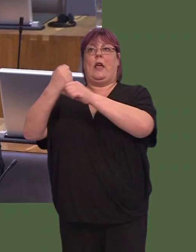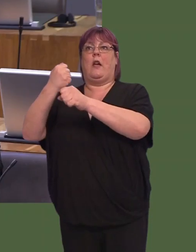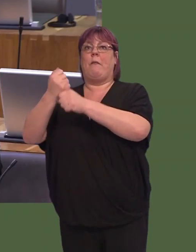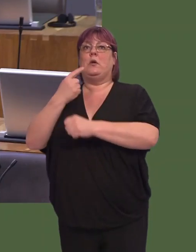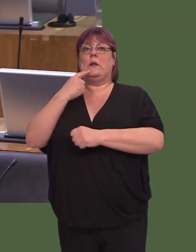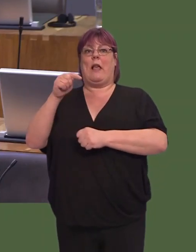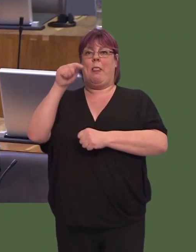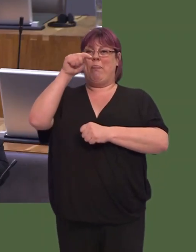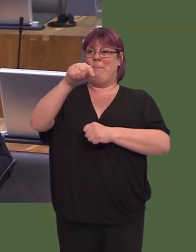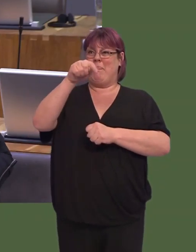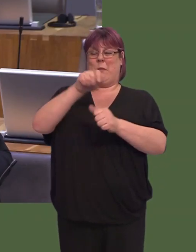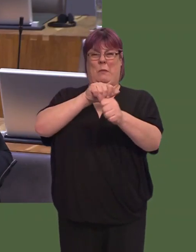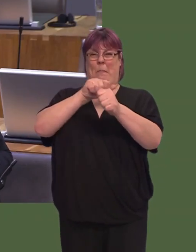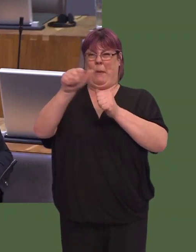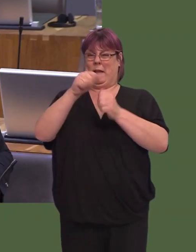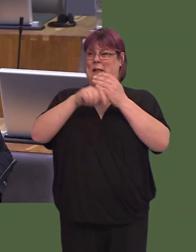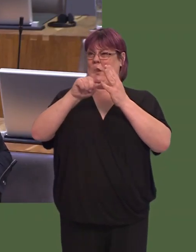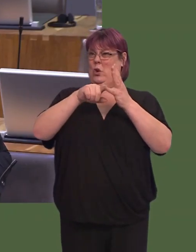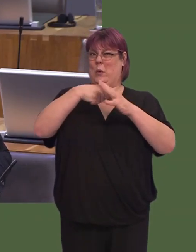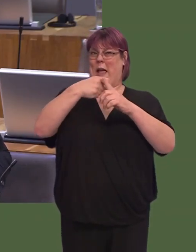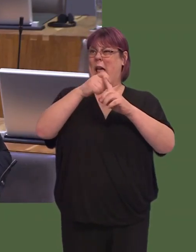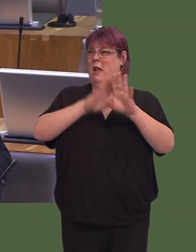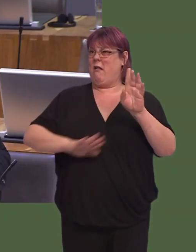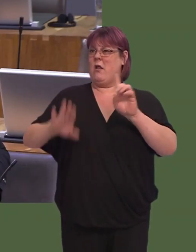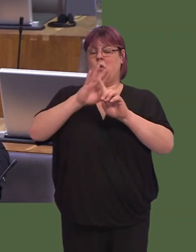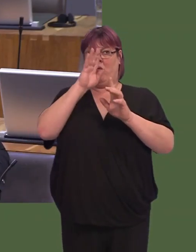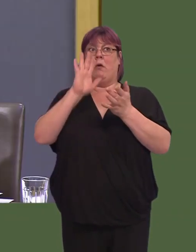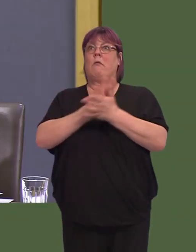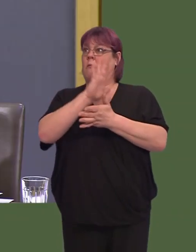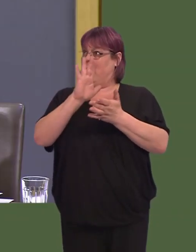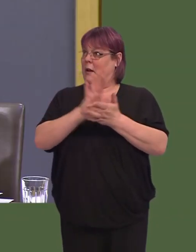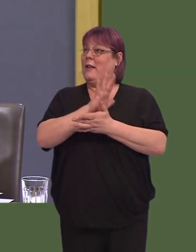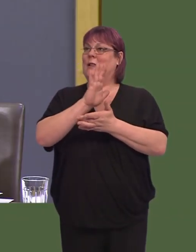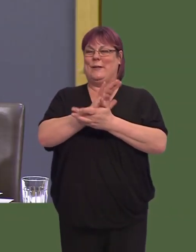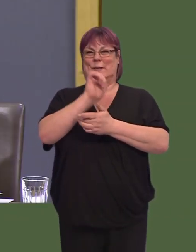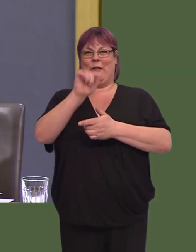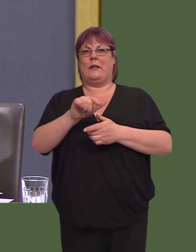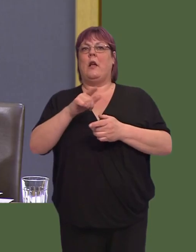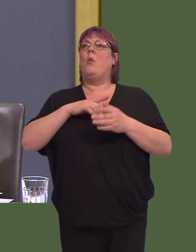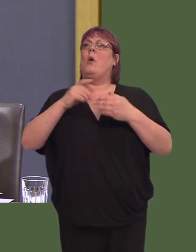So, we're very pleased with what we've got already, and, as I've said, we are extending it.